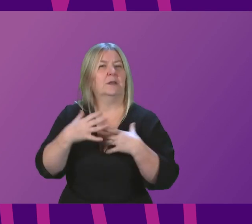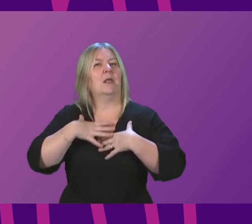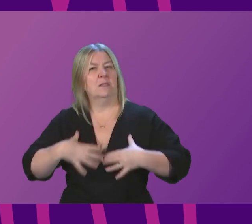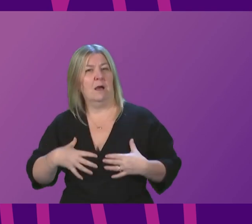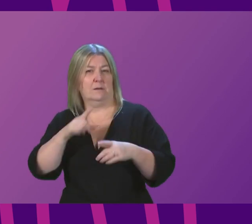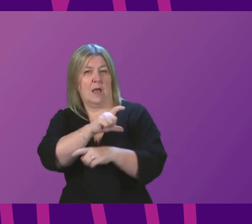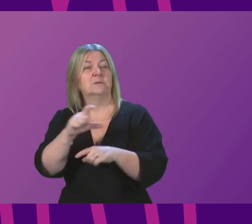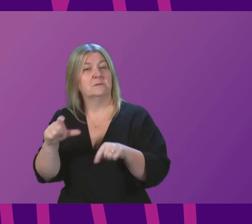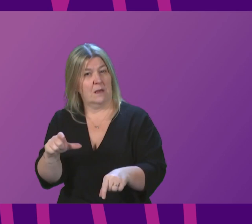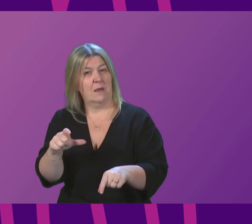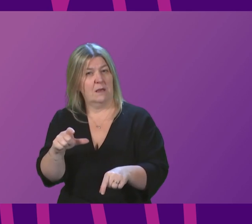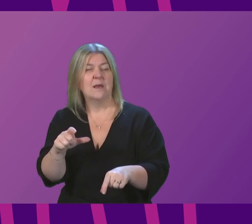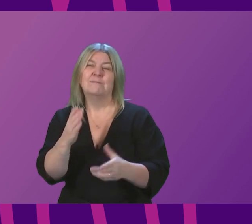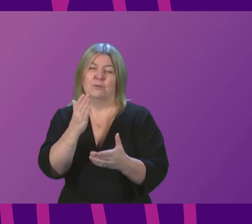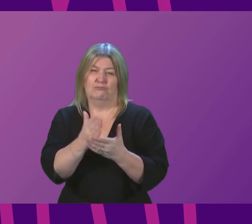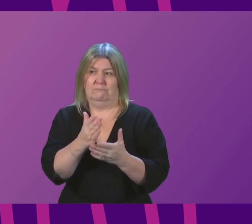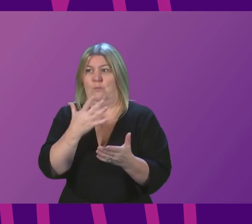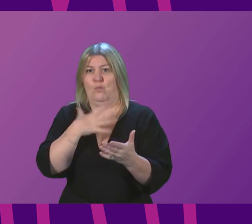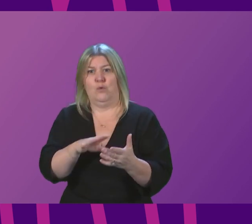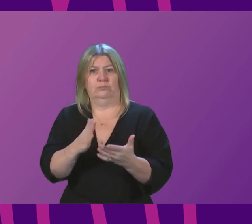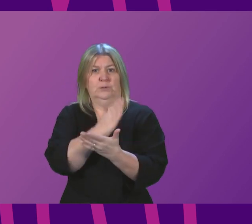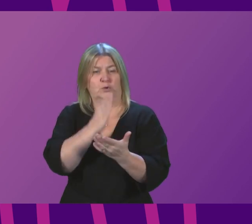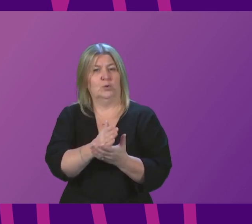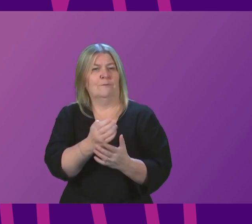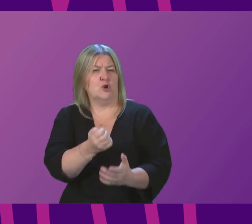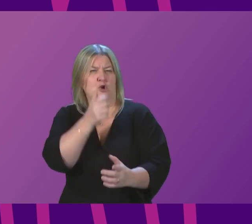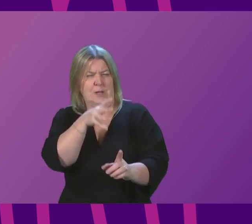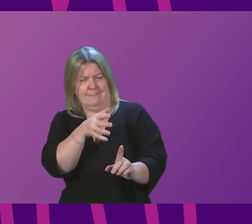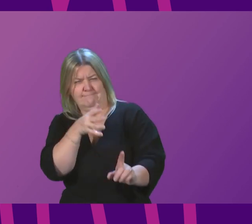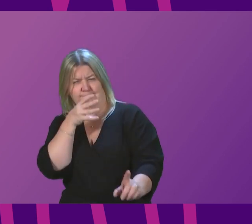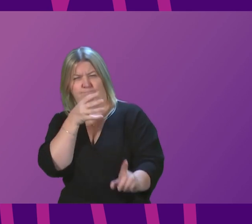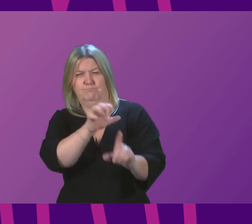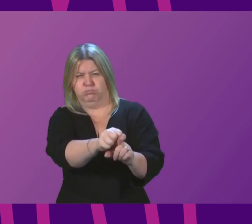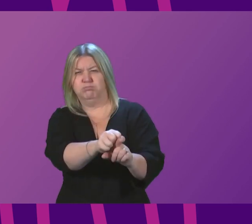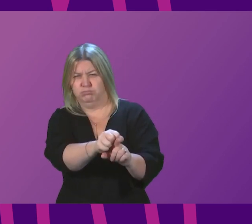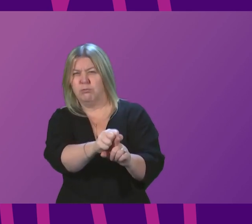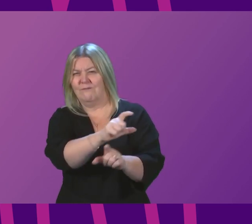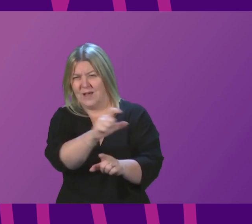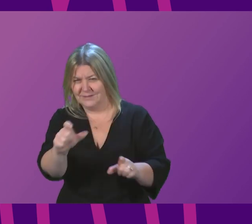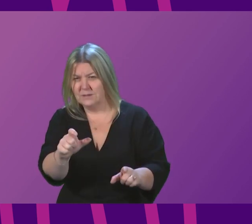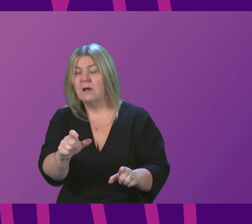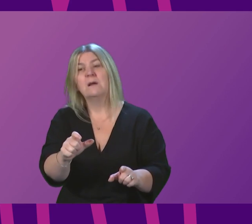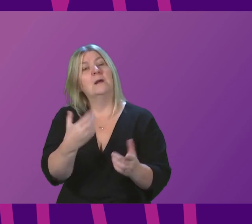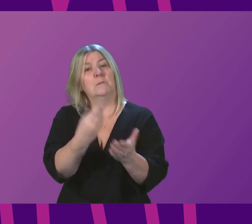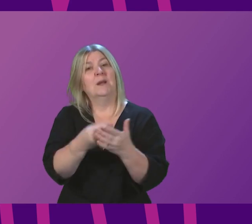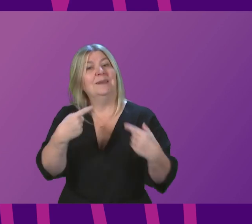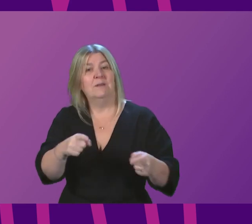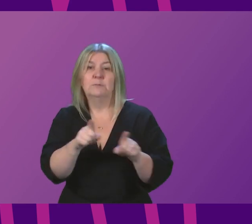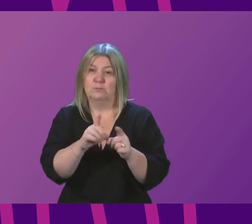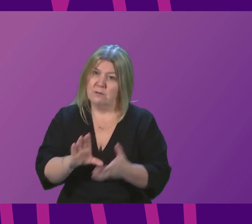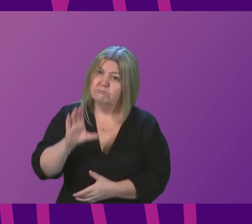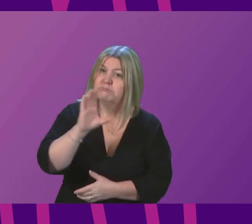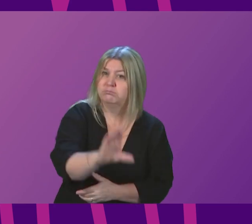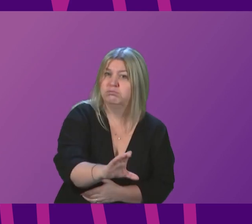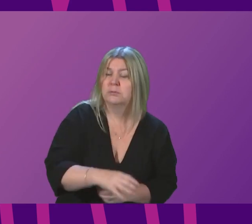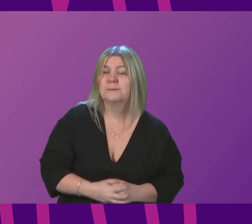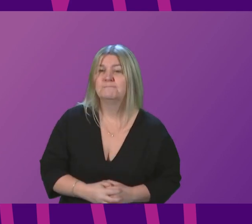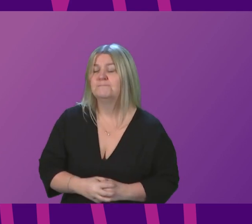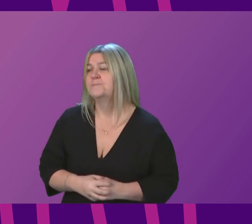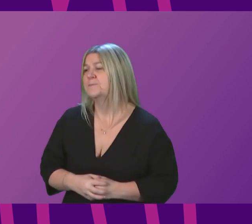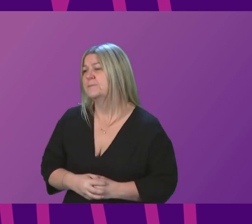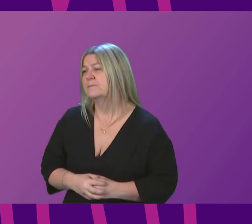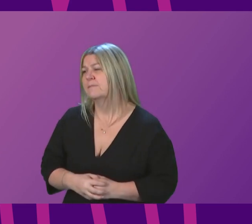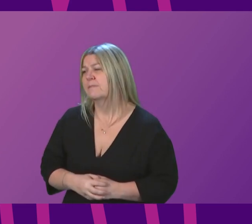We have also committed an additional £20 million to the detect cancer early programme.